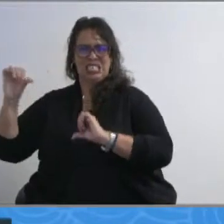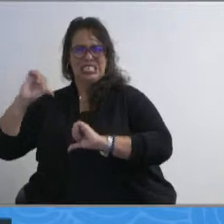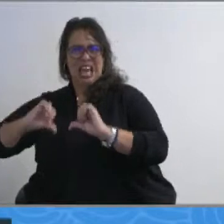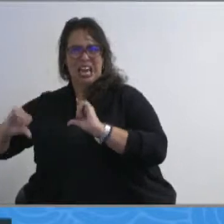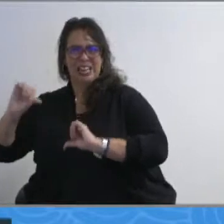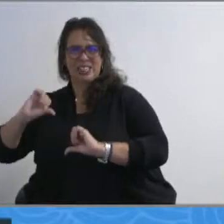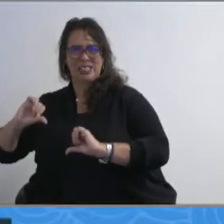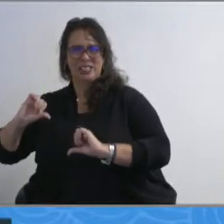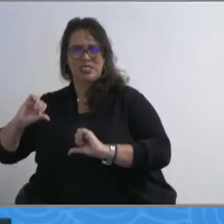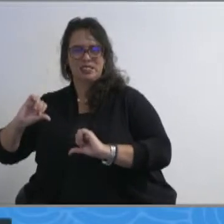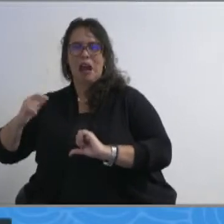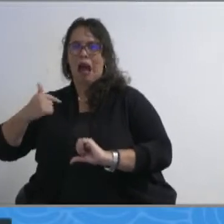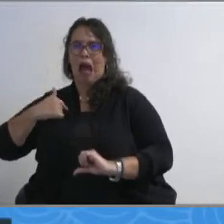I can say, "No, thank you.